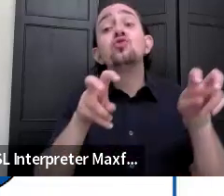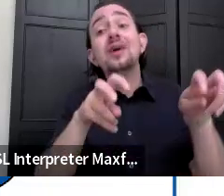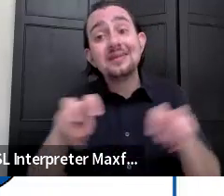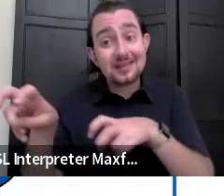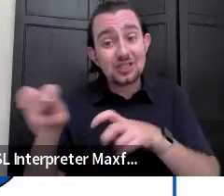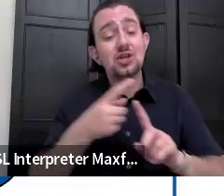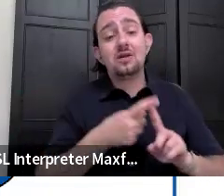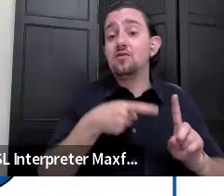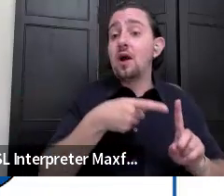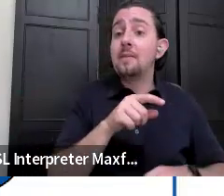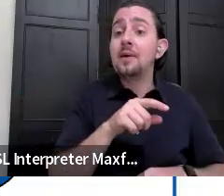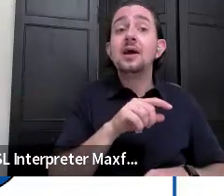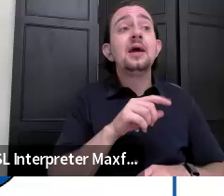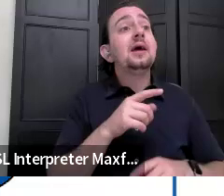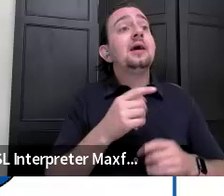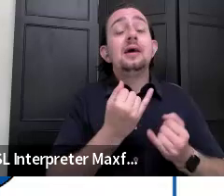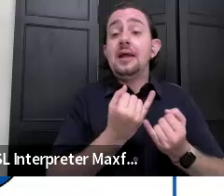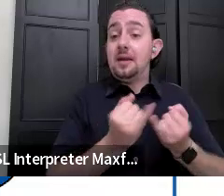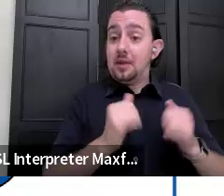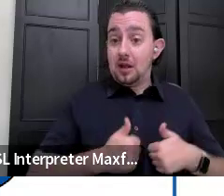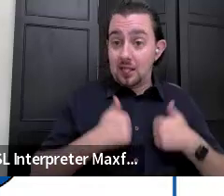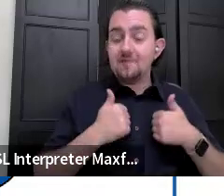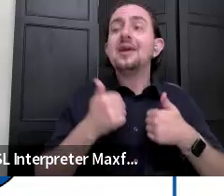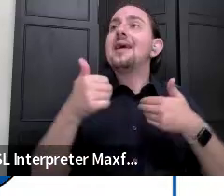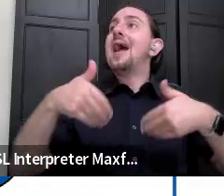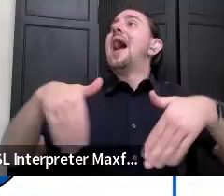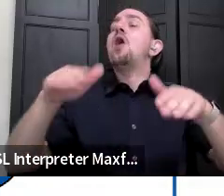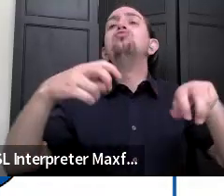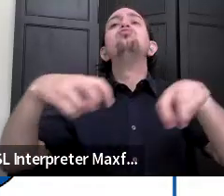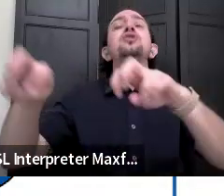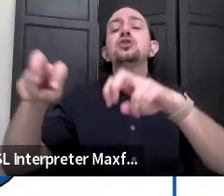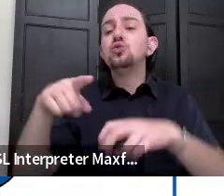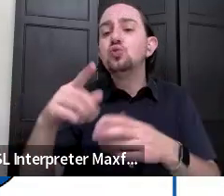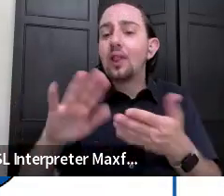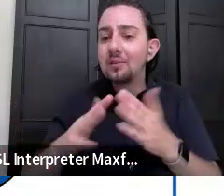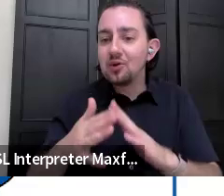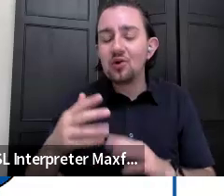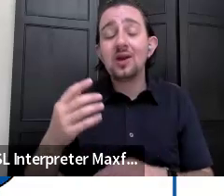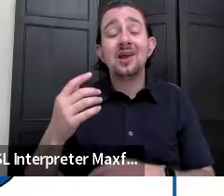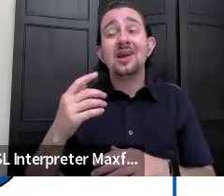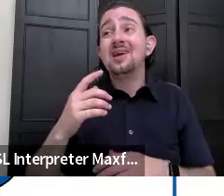But they can only do that if the housing stock is available and it's affordable for people to